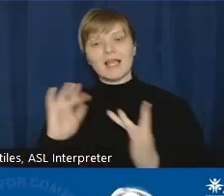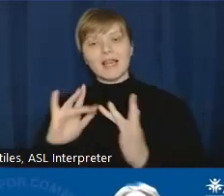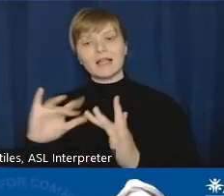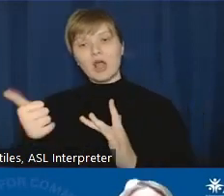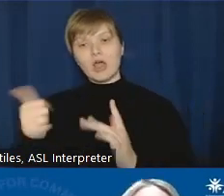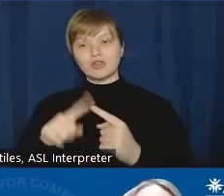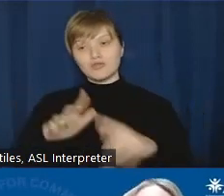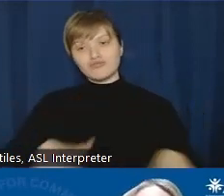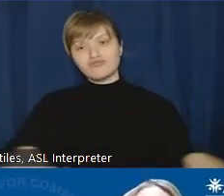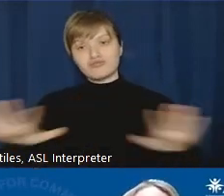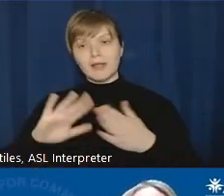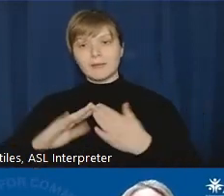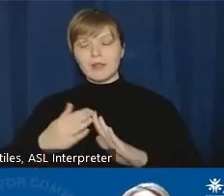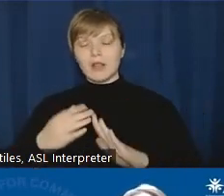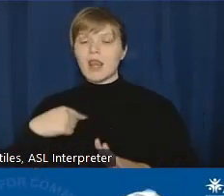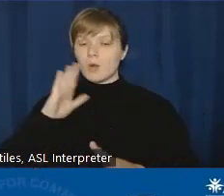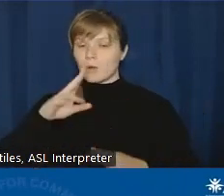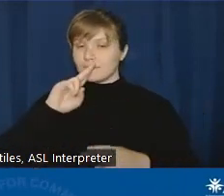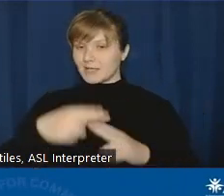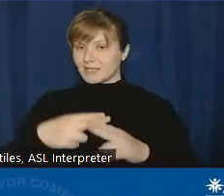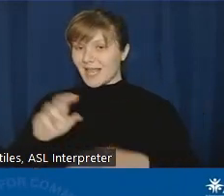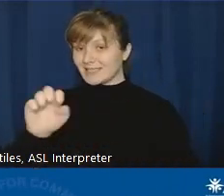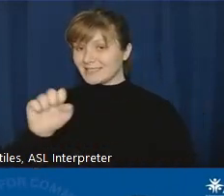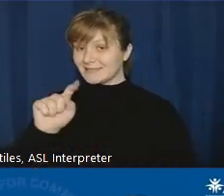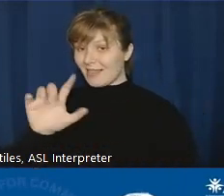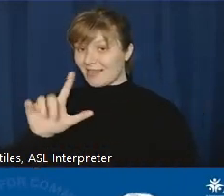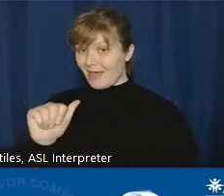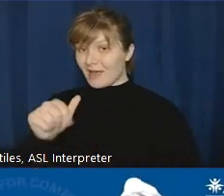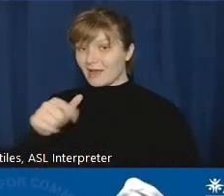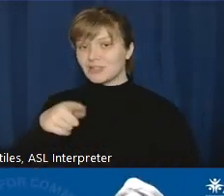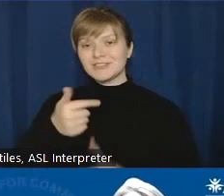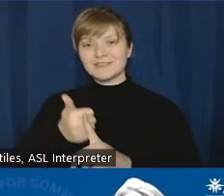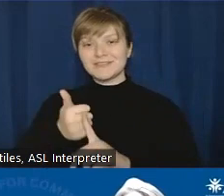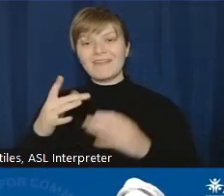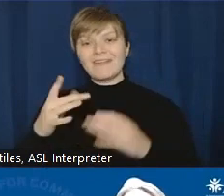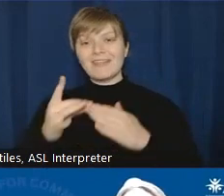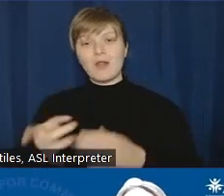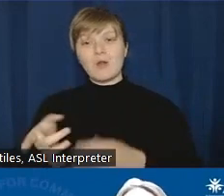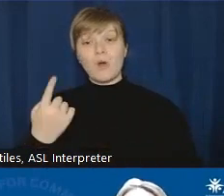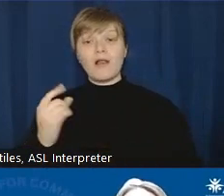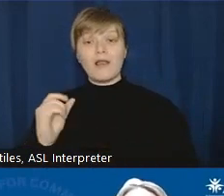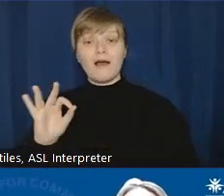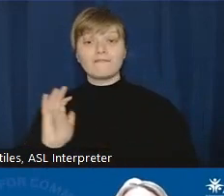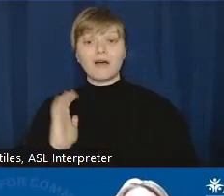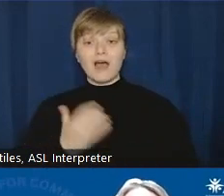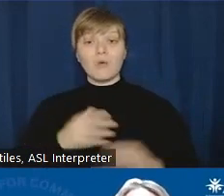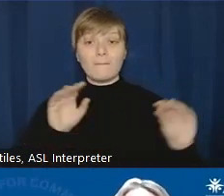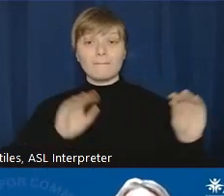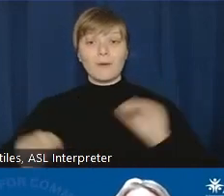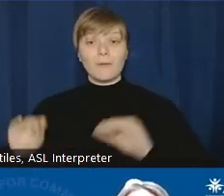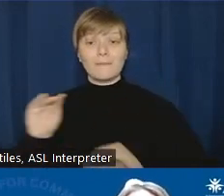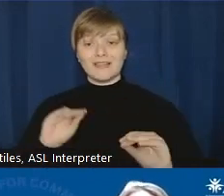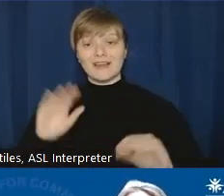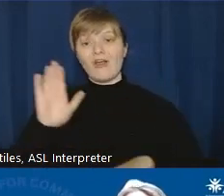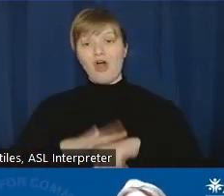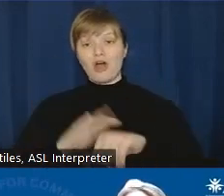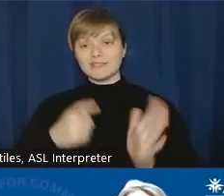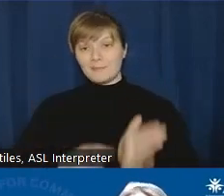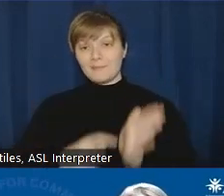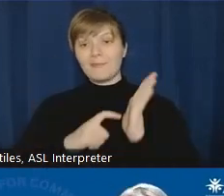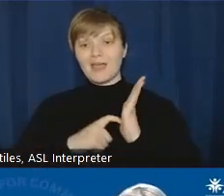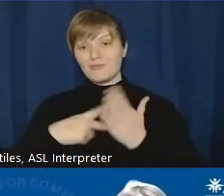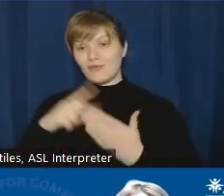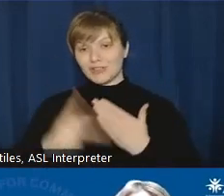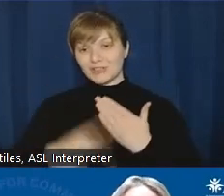note that Estella led one of our Mobility on Demand projects for Transit Planning 4 All,